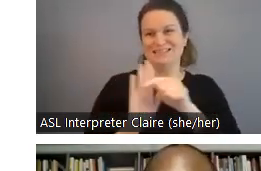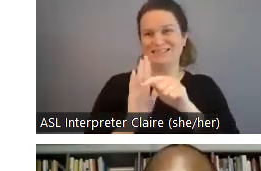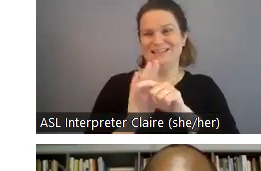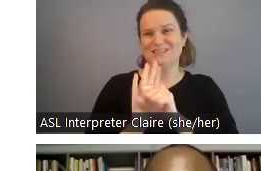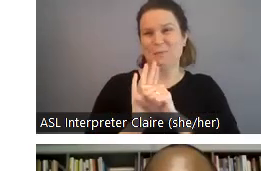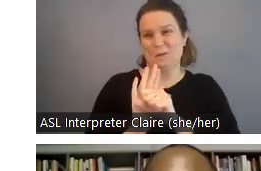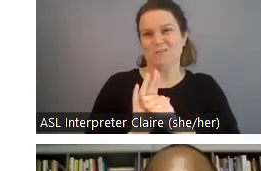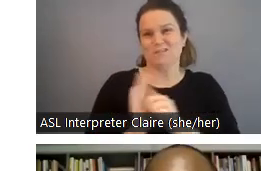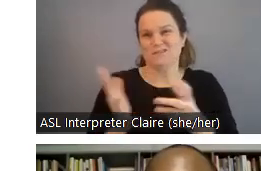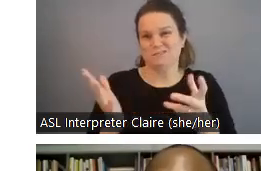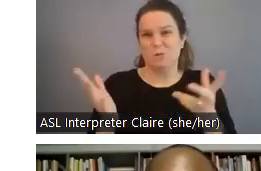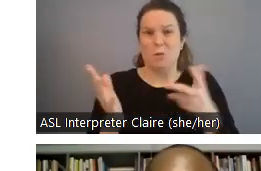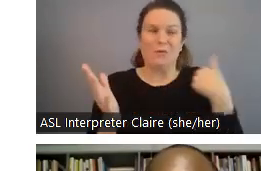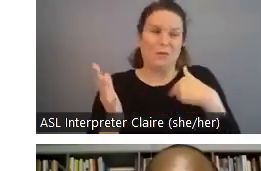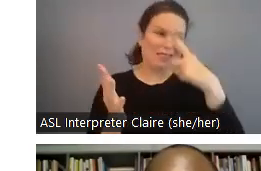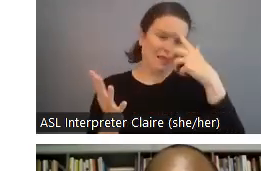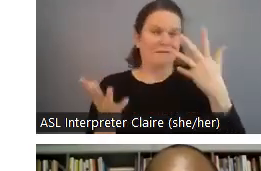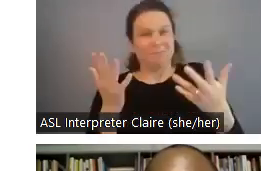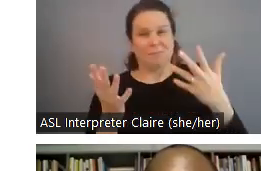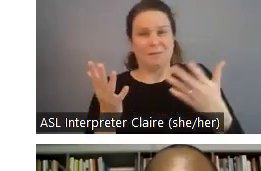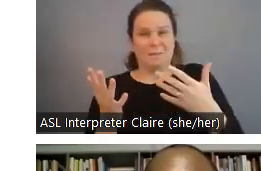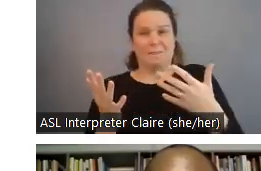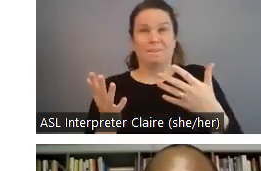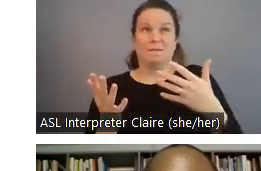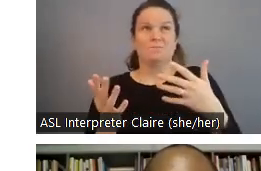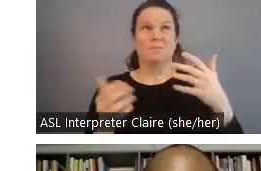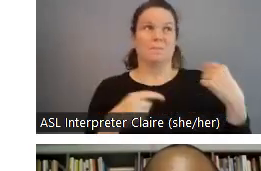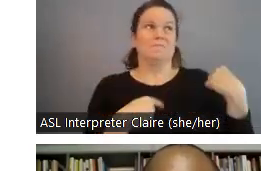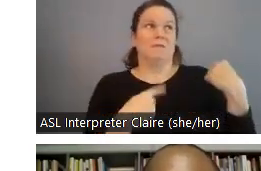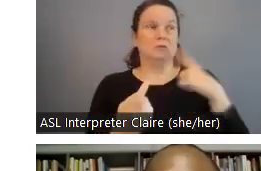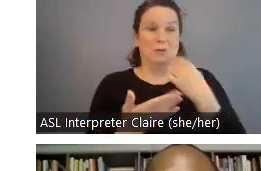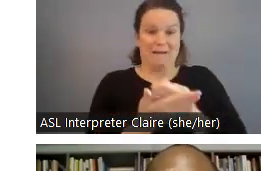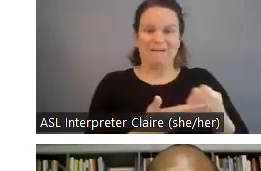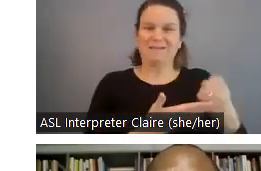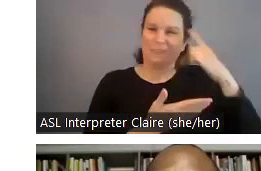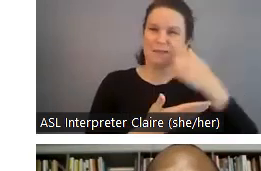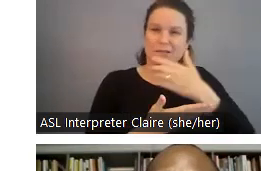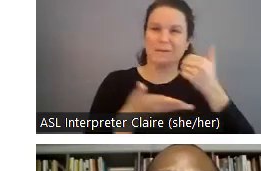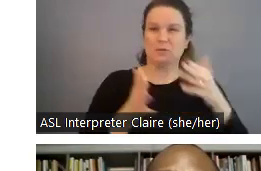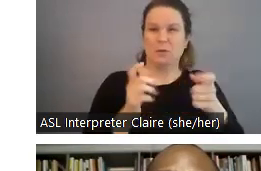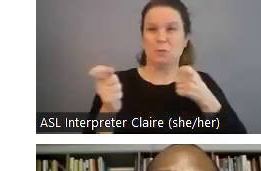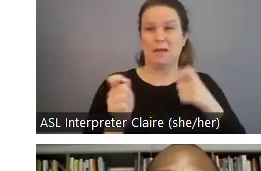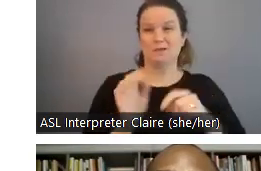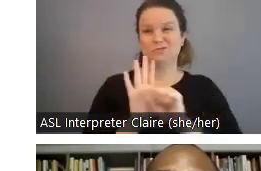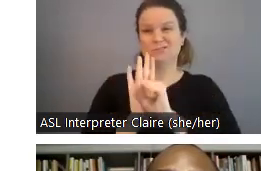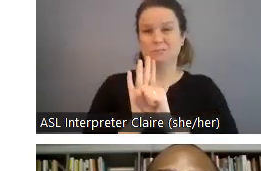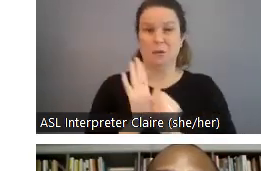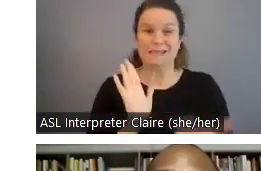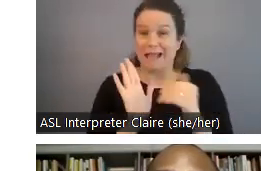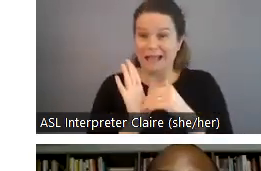think are sort of at the best, at the edge of the evidence for how to manage patients. You'll see as part of the objectives I